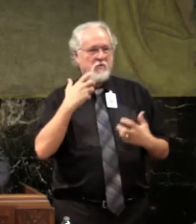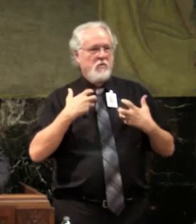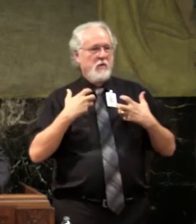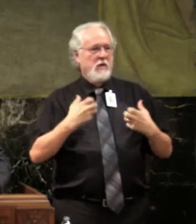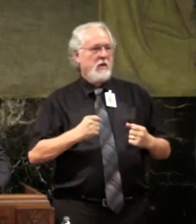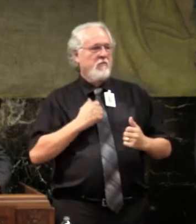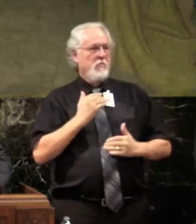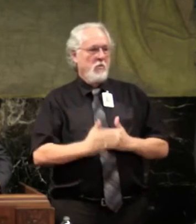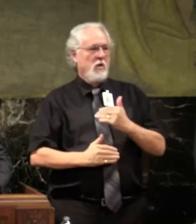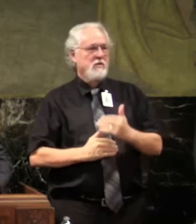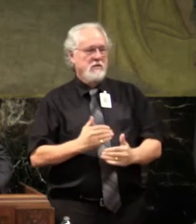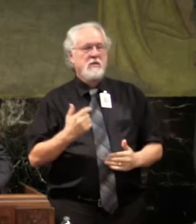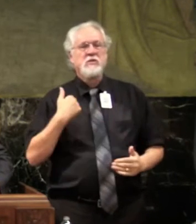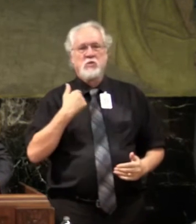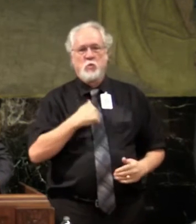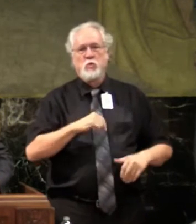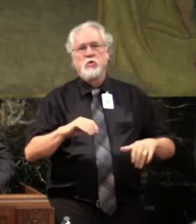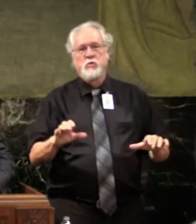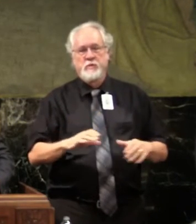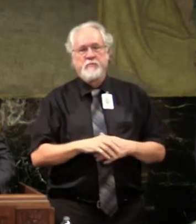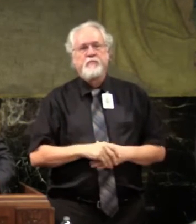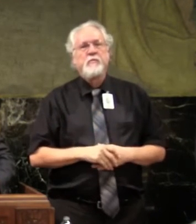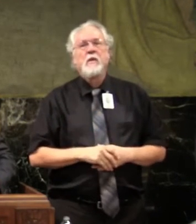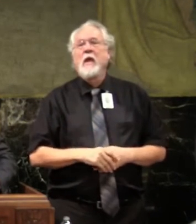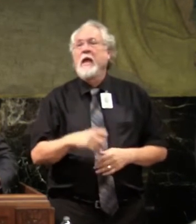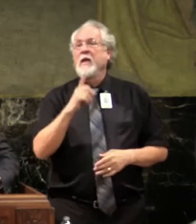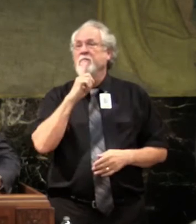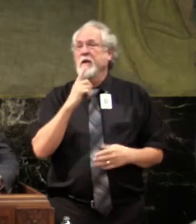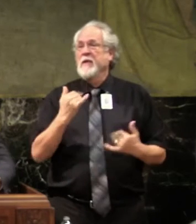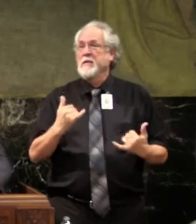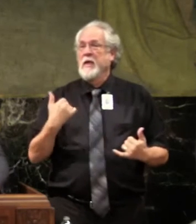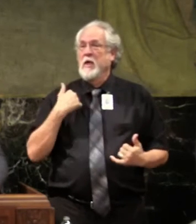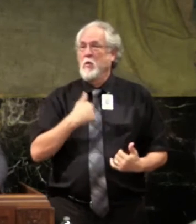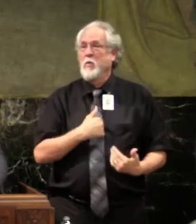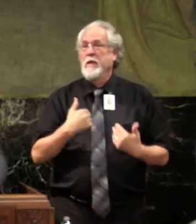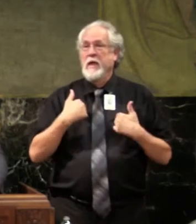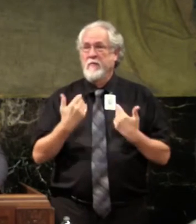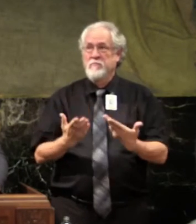were undertaking and in fact today we have submitted to the federal government